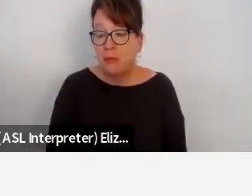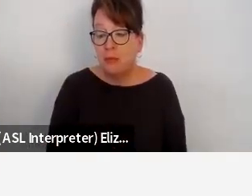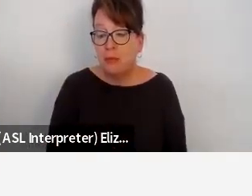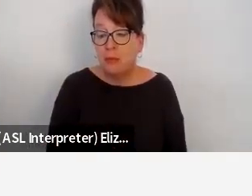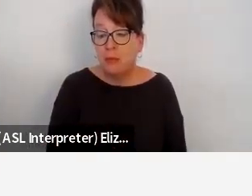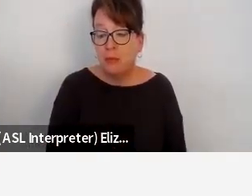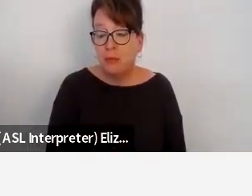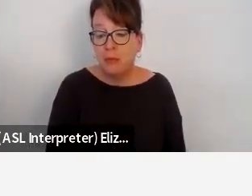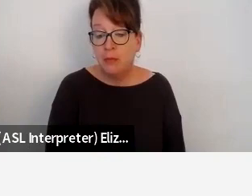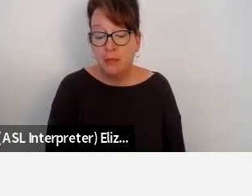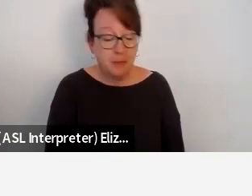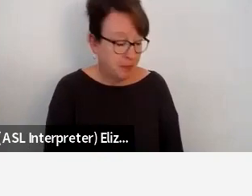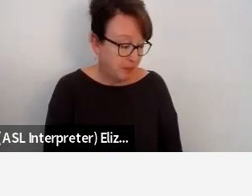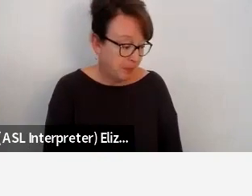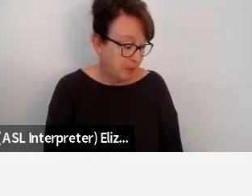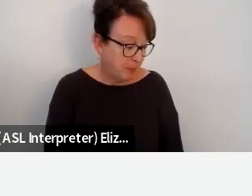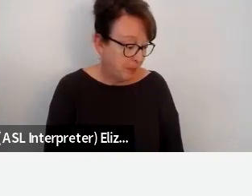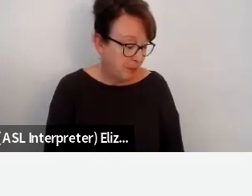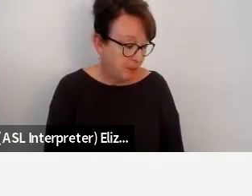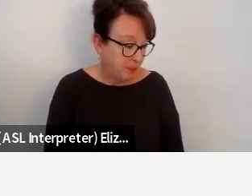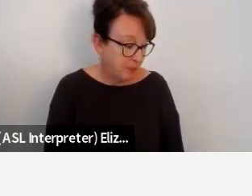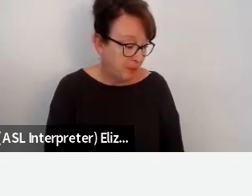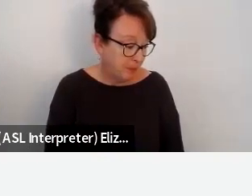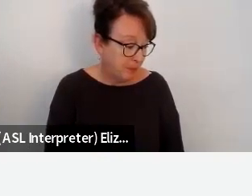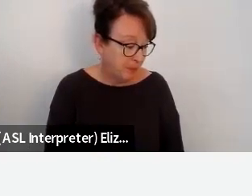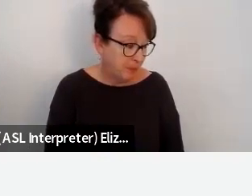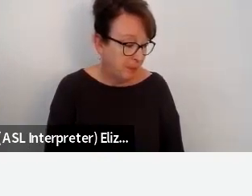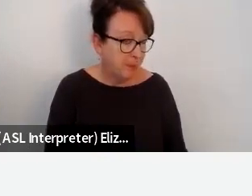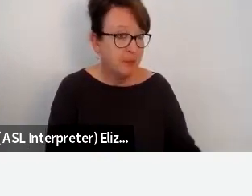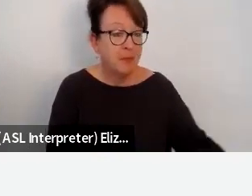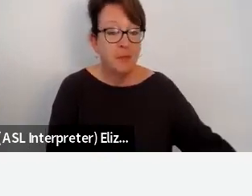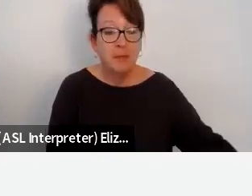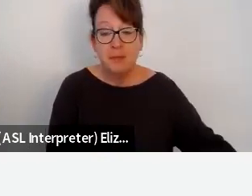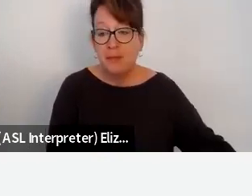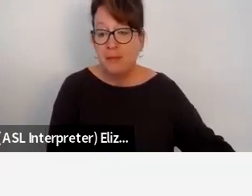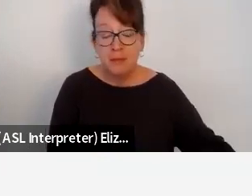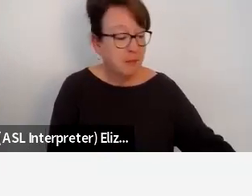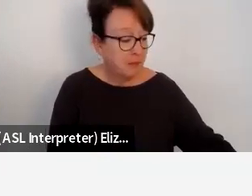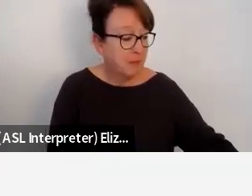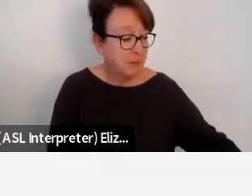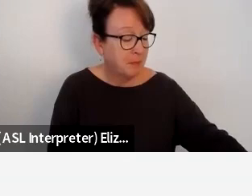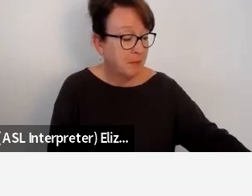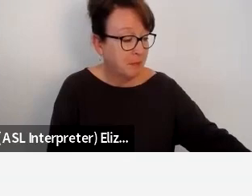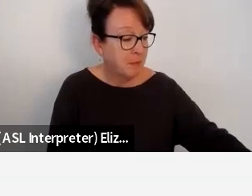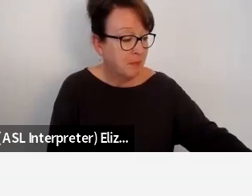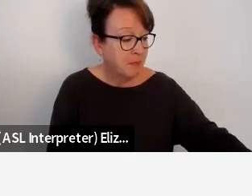either for Clean Ports Program or other DOE and DOT funding opportunities, other opportunities